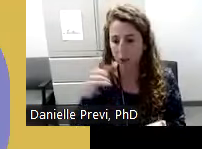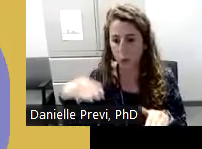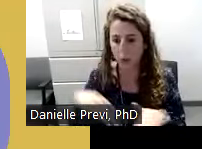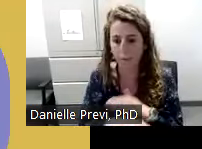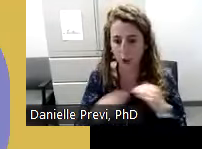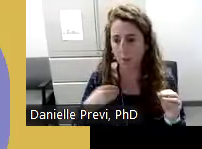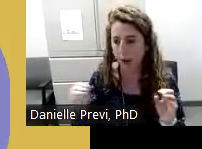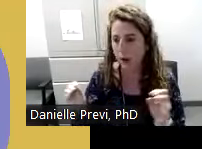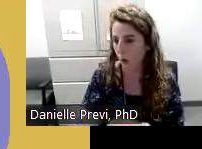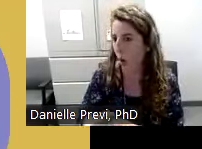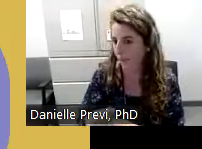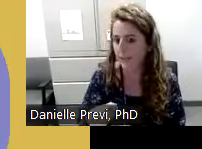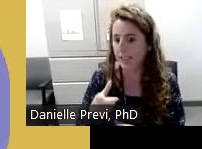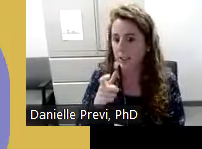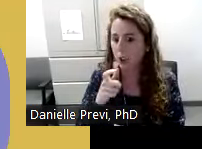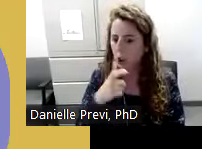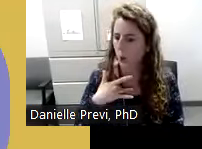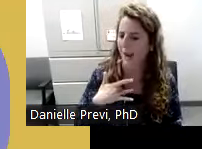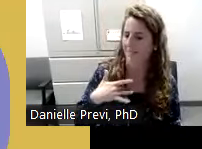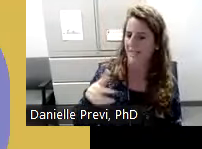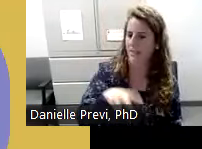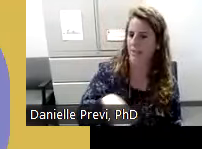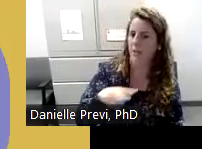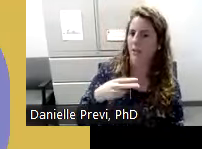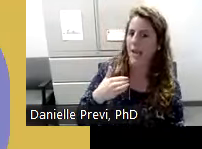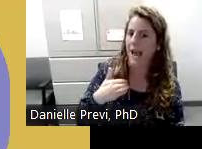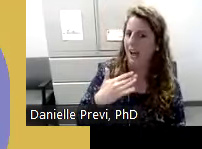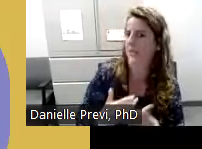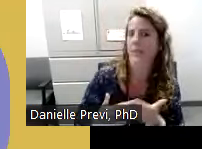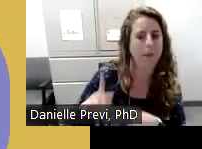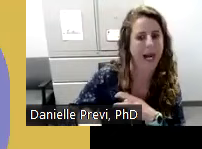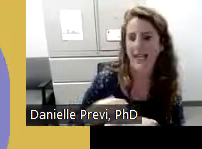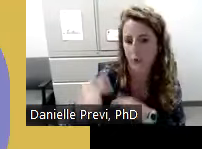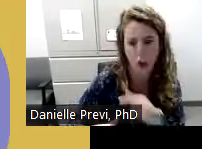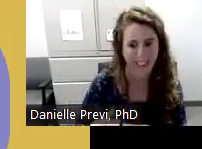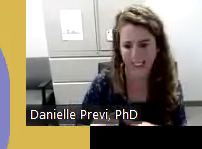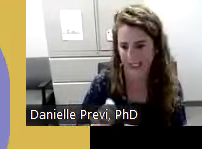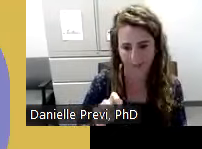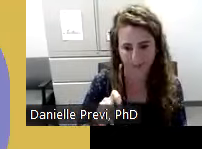And we have a good number of kids who come into my practice who at first blush,